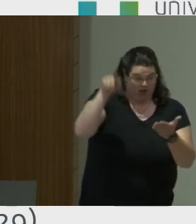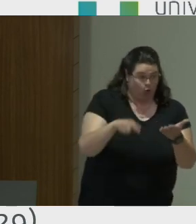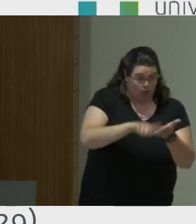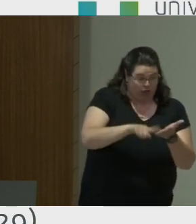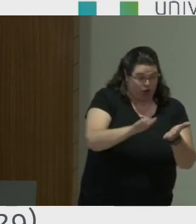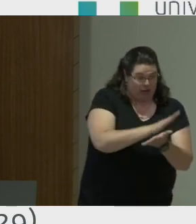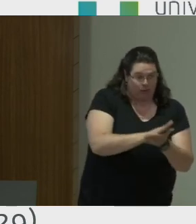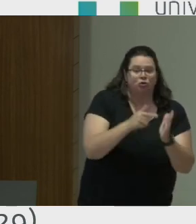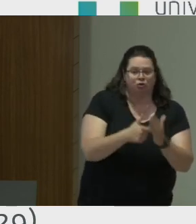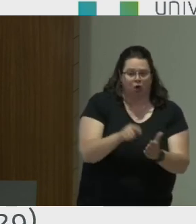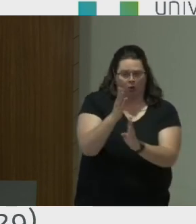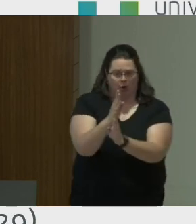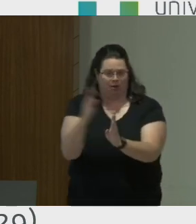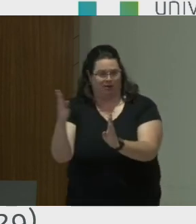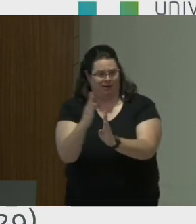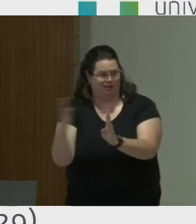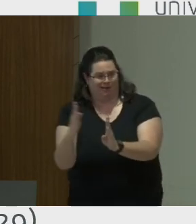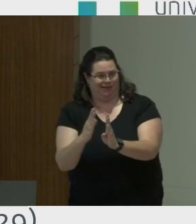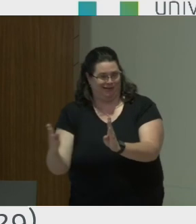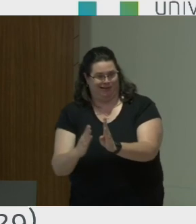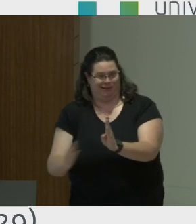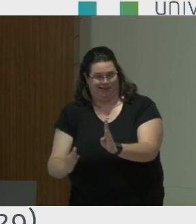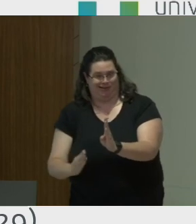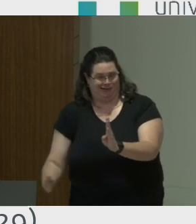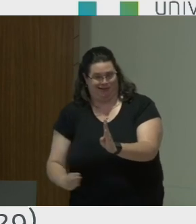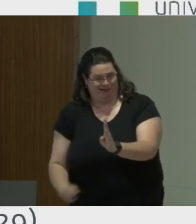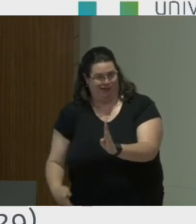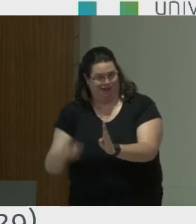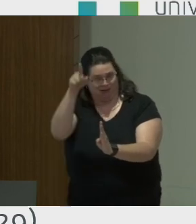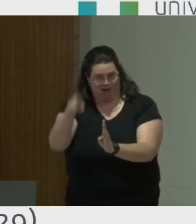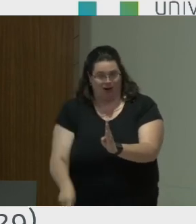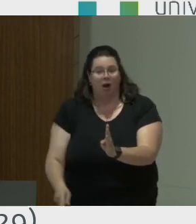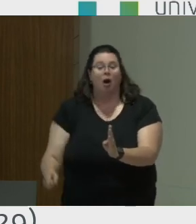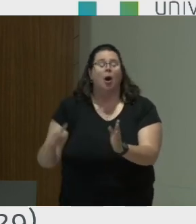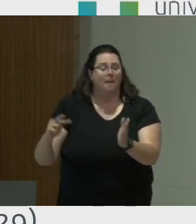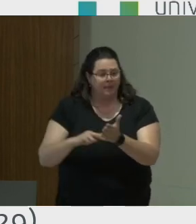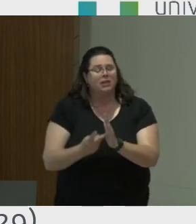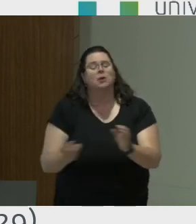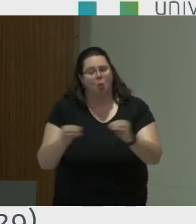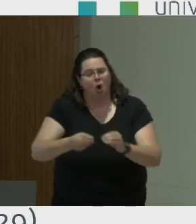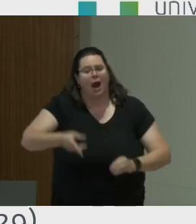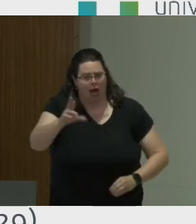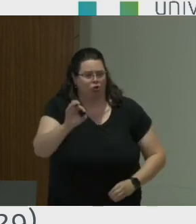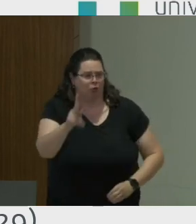risk, a significantly increased risk, for children with disability. So you don't know to have the detailed data.